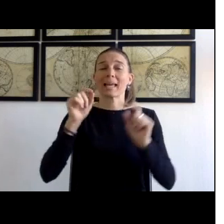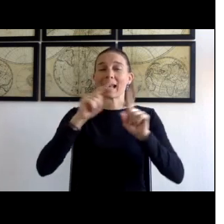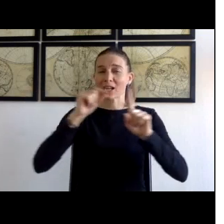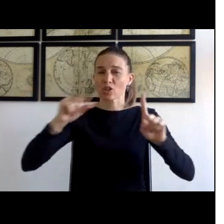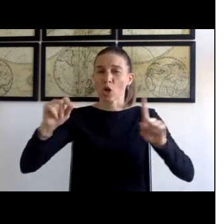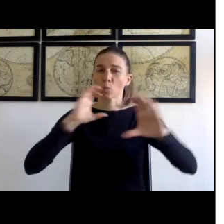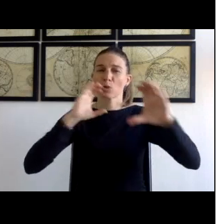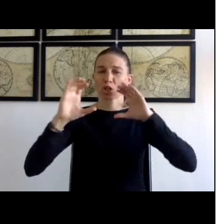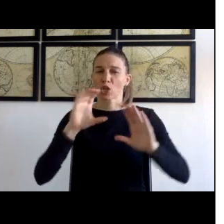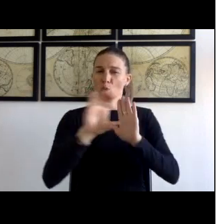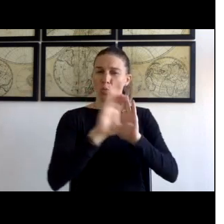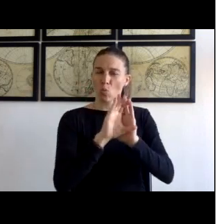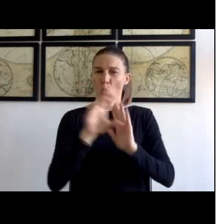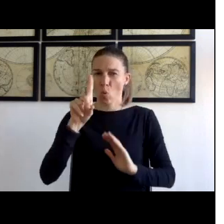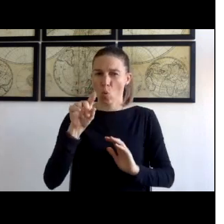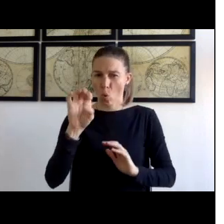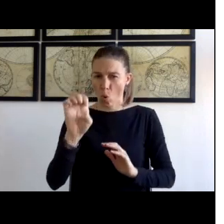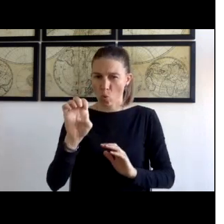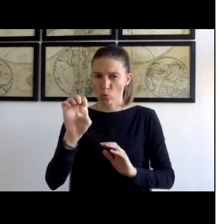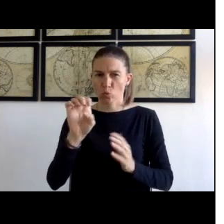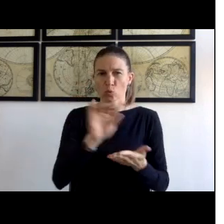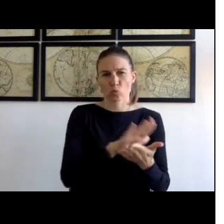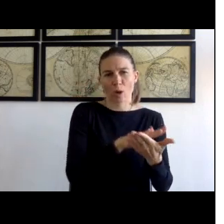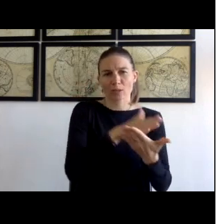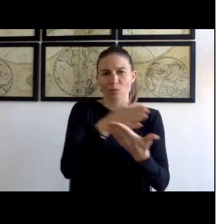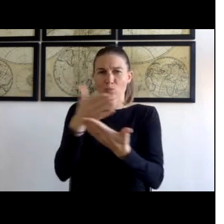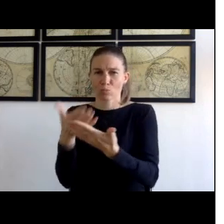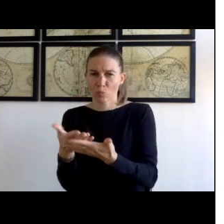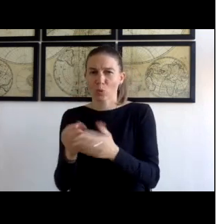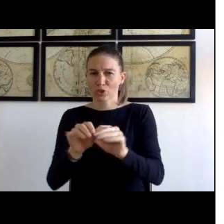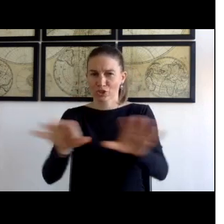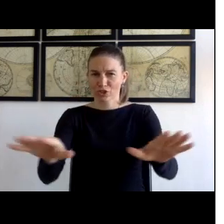I'll start off with some housekeeping rules. Next slide, please.